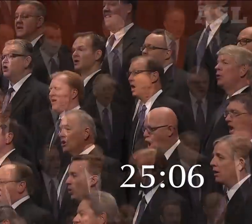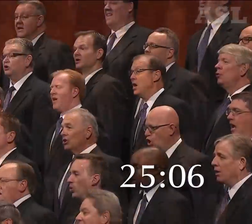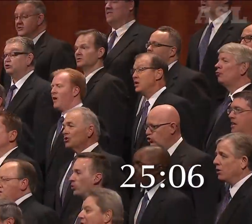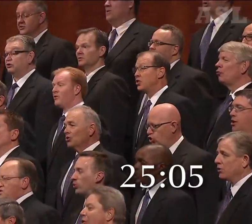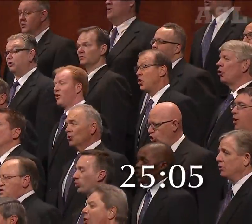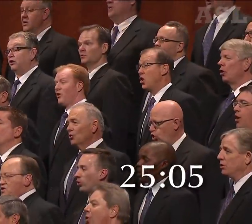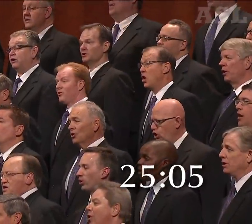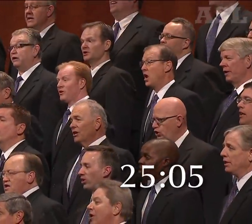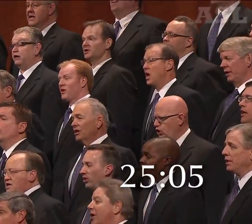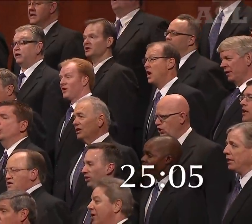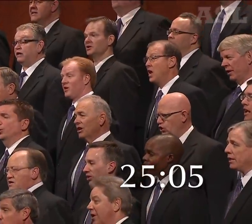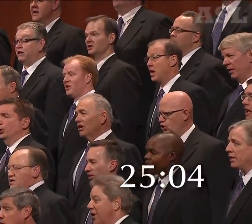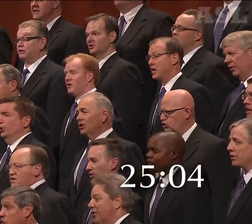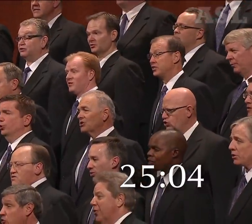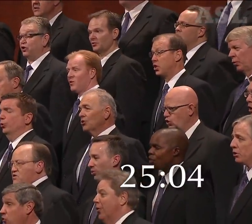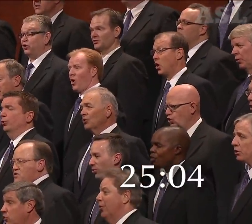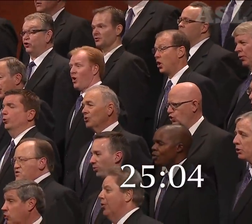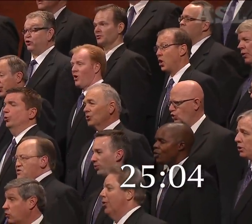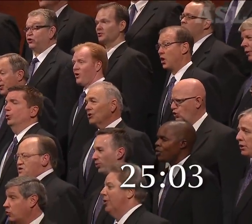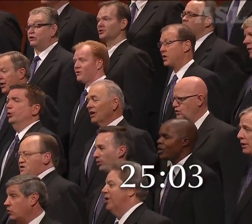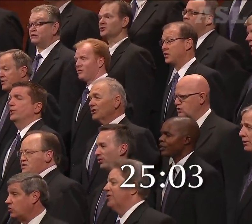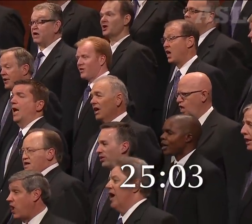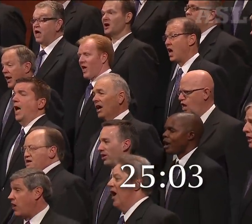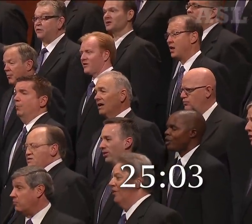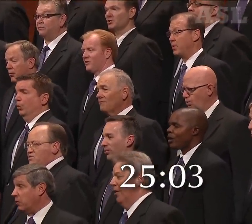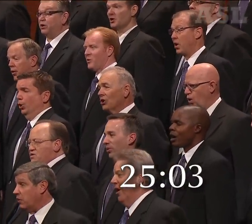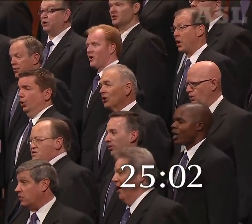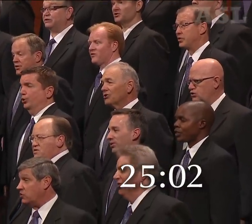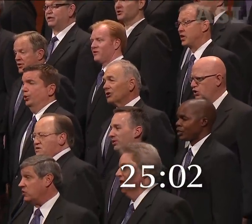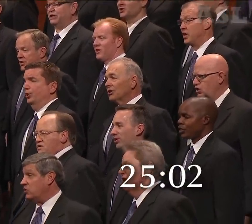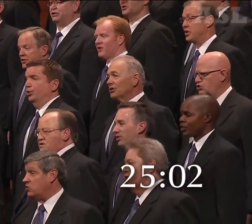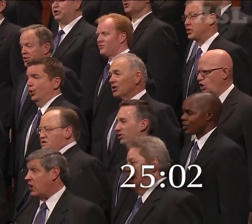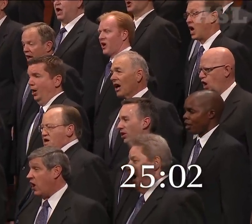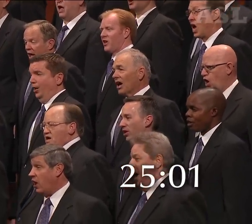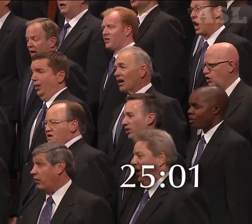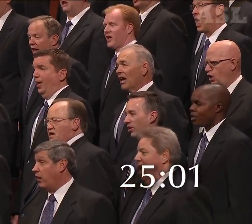THIS IS THE ENGLISH